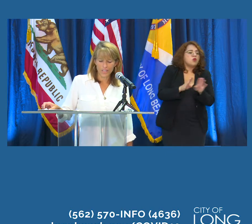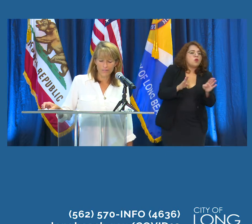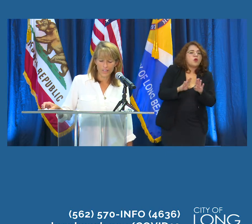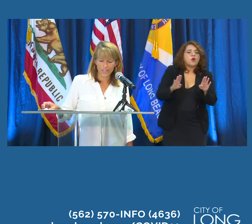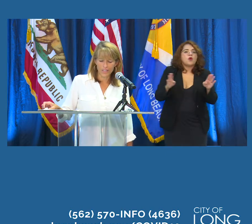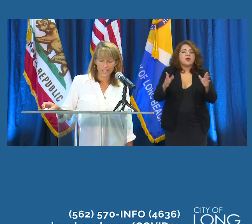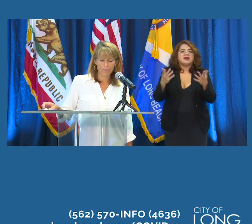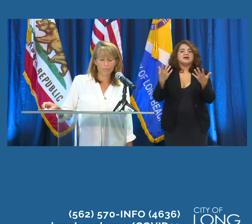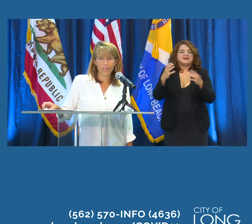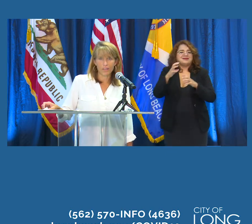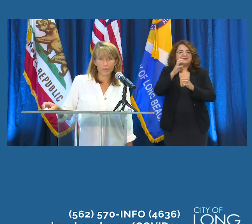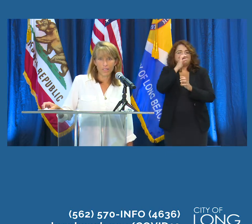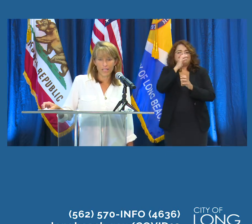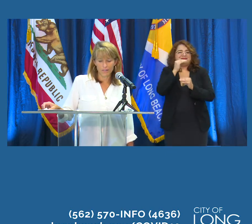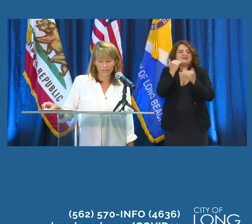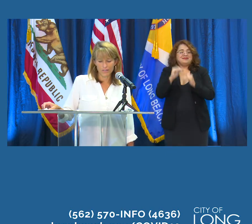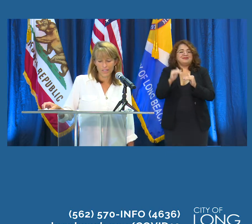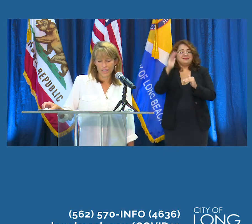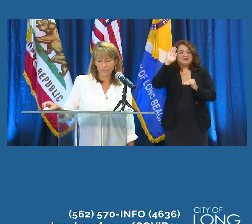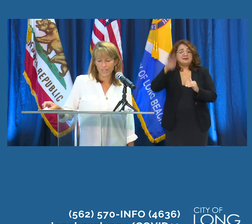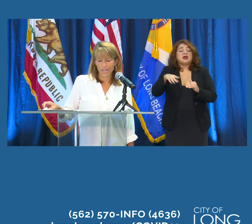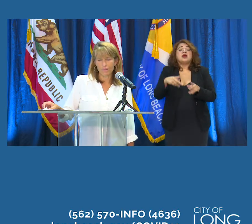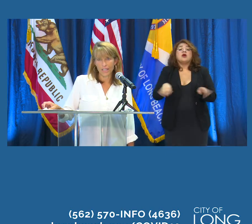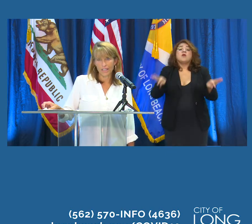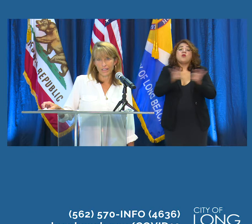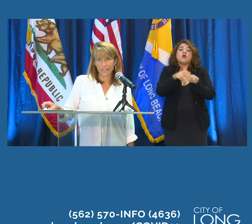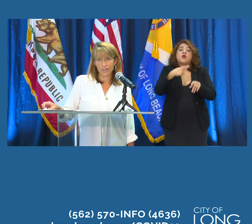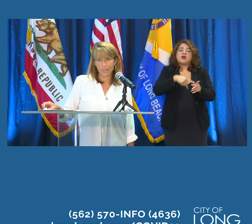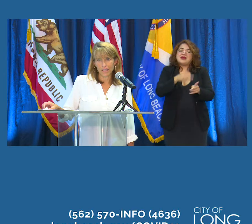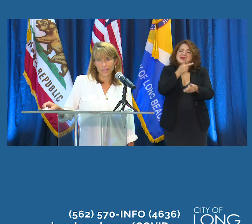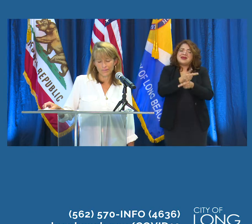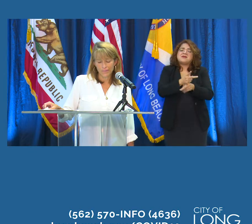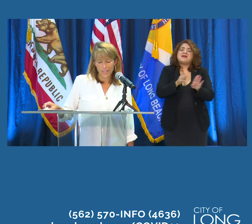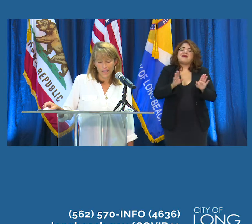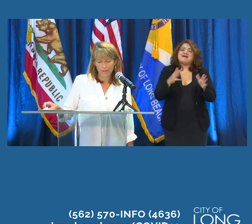the need for us to keep up the healthy behaviors that we talk about here each week.